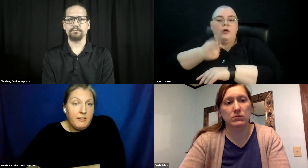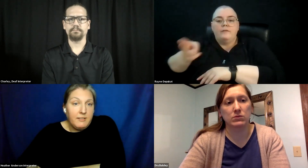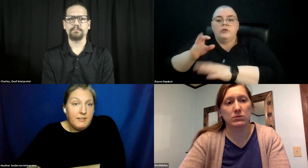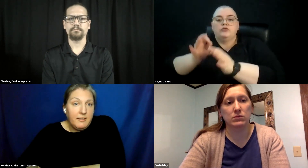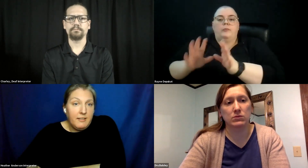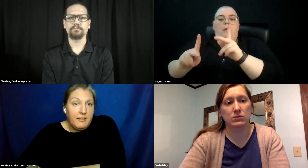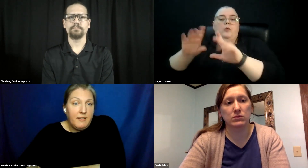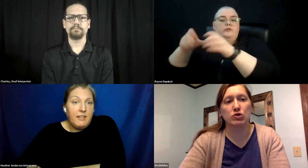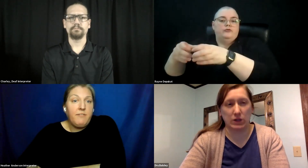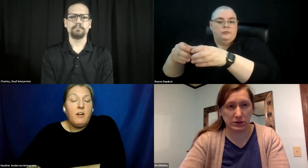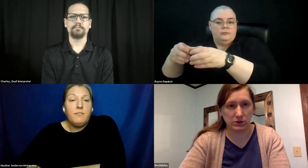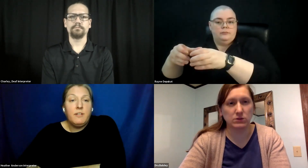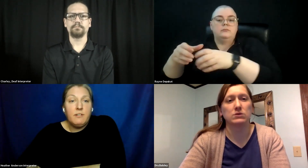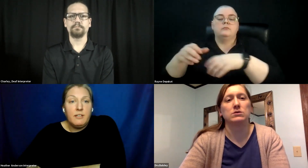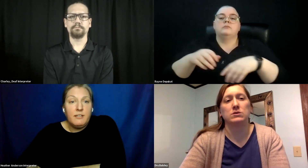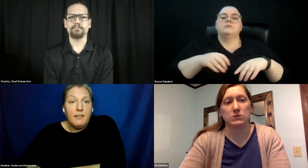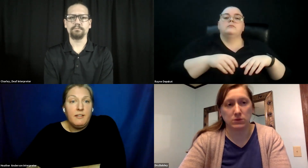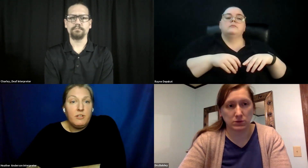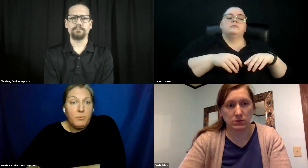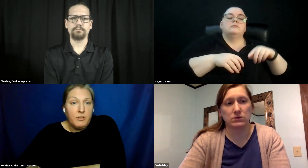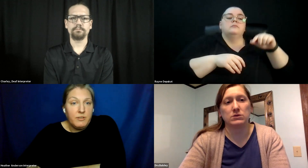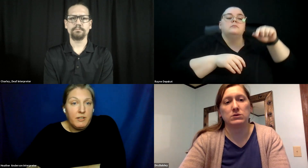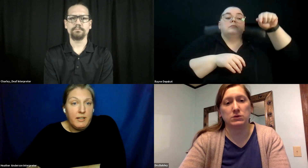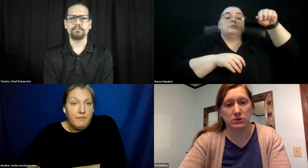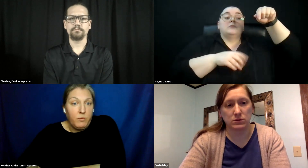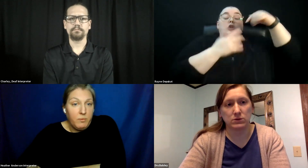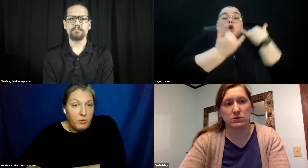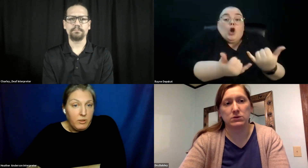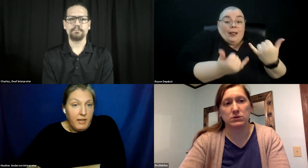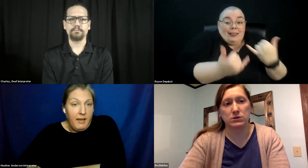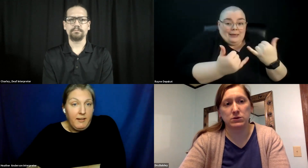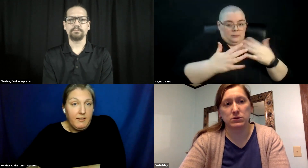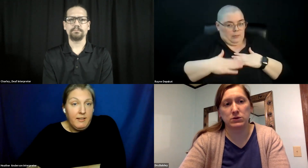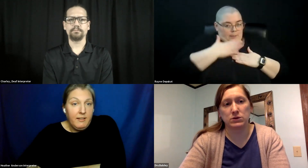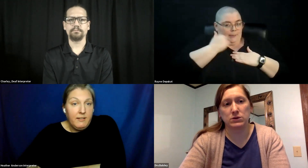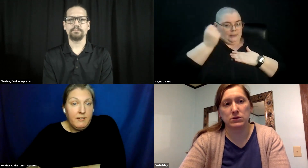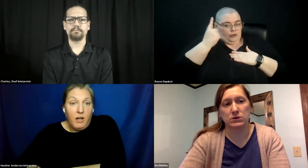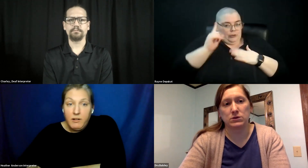But the deaf and hard of hearing, and the interpreters are kind of in one pool and.